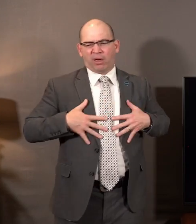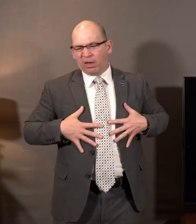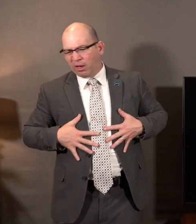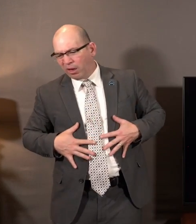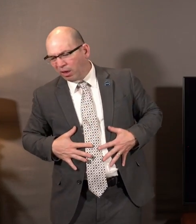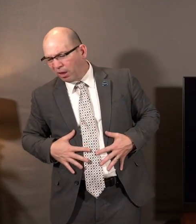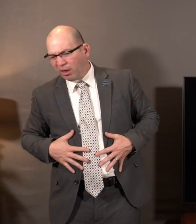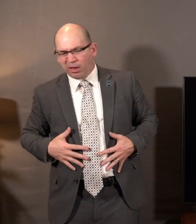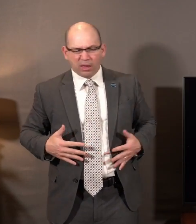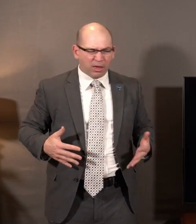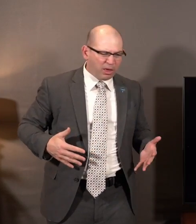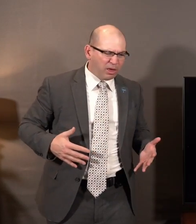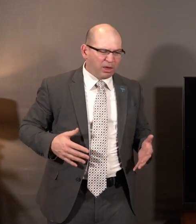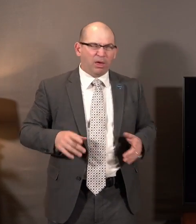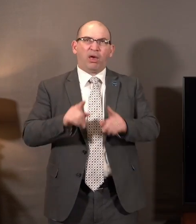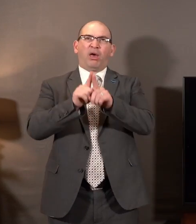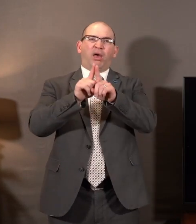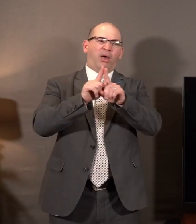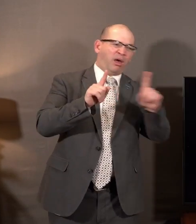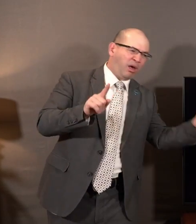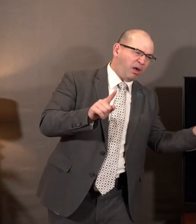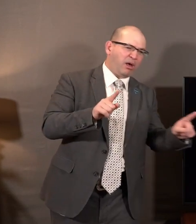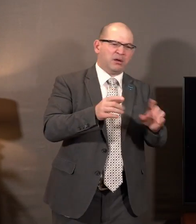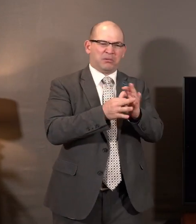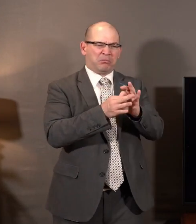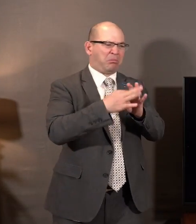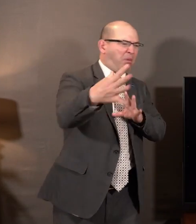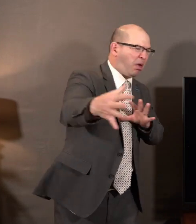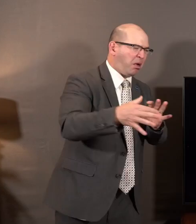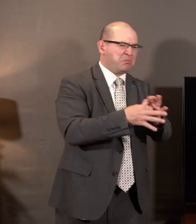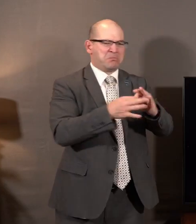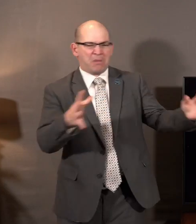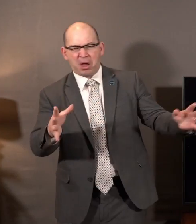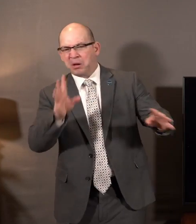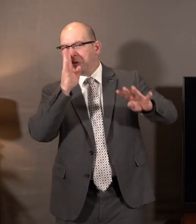they're walking away from relationships and responsibilities let me encourage